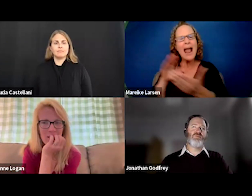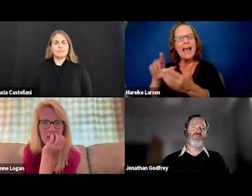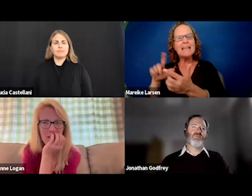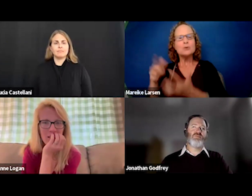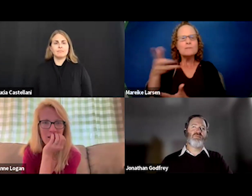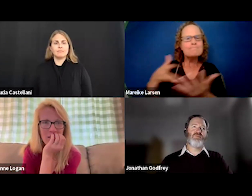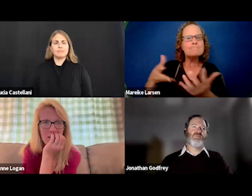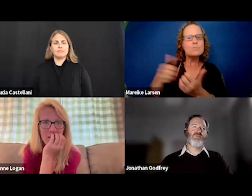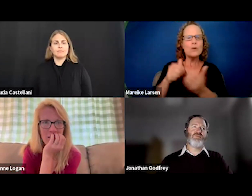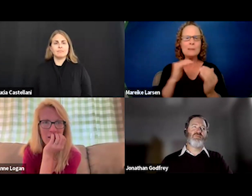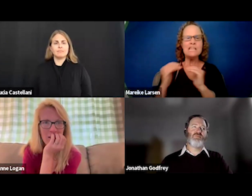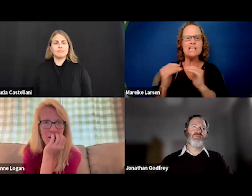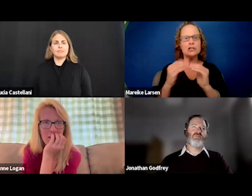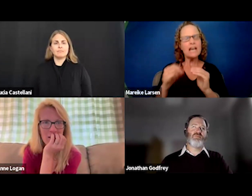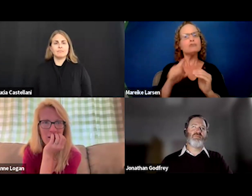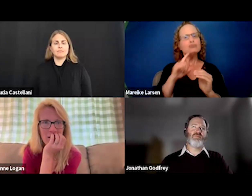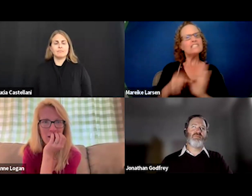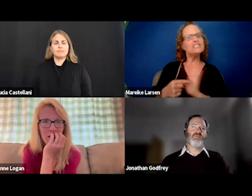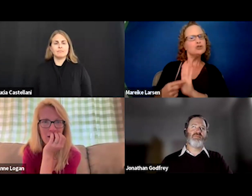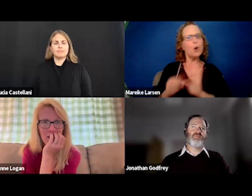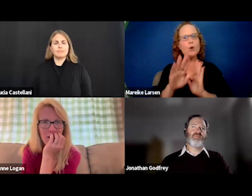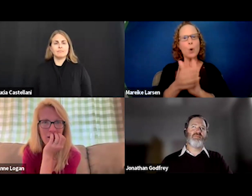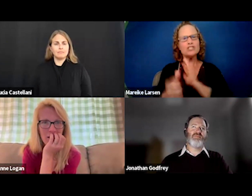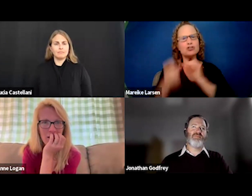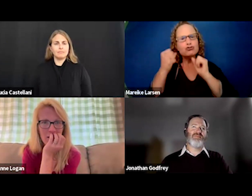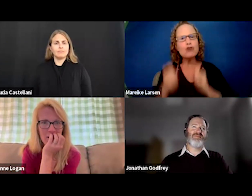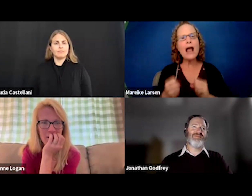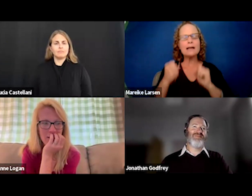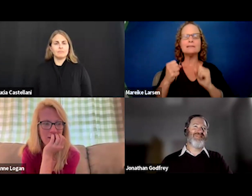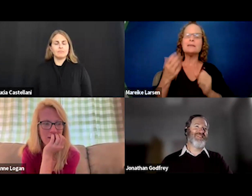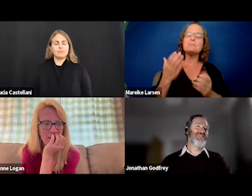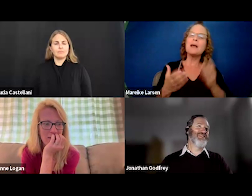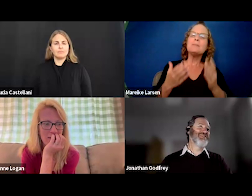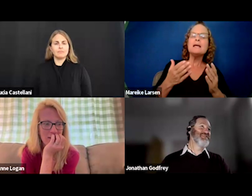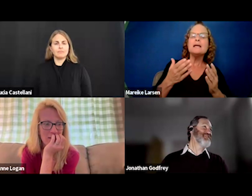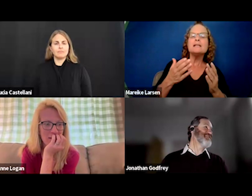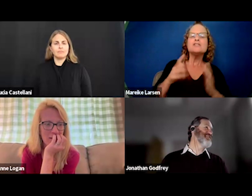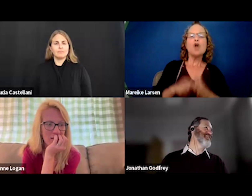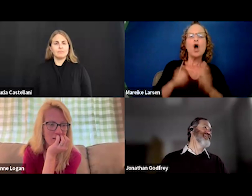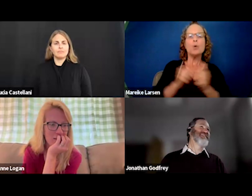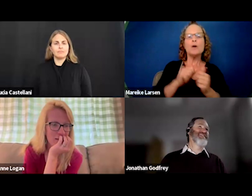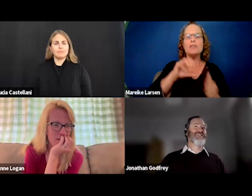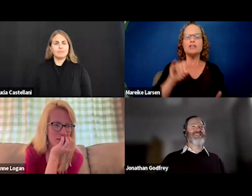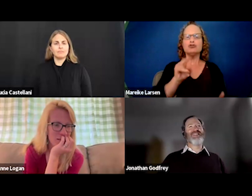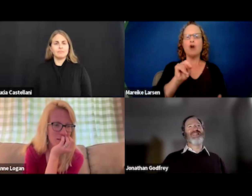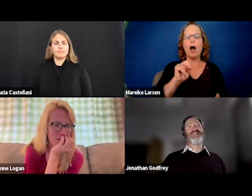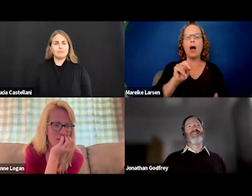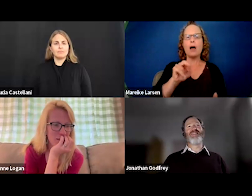And perhaps we could start with Jonathan, who has talked to me before about the loneliness that